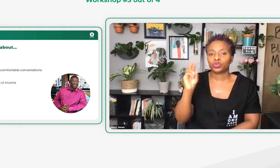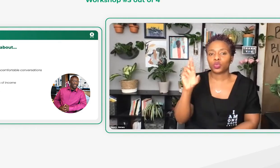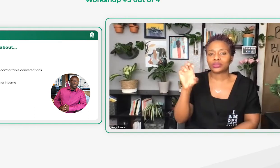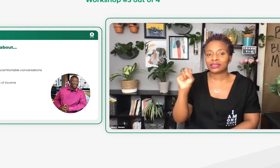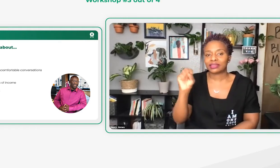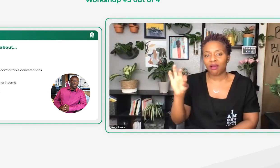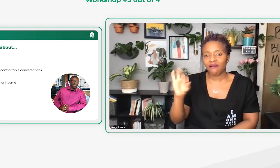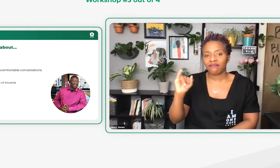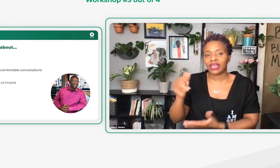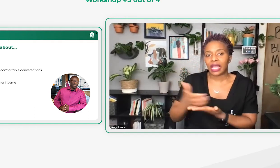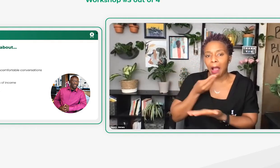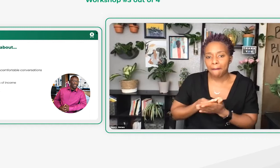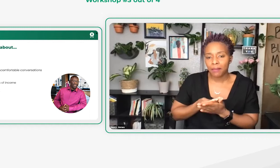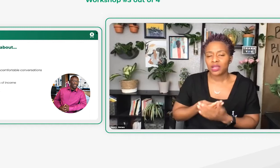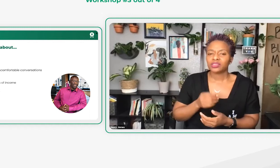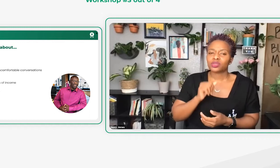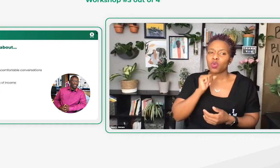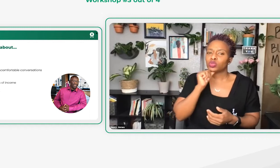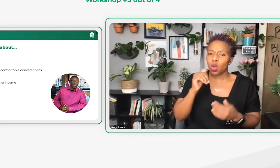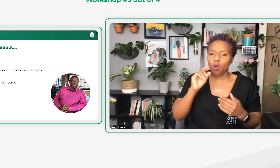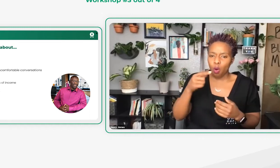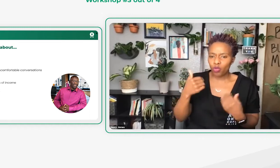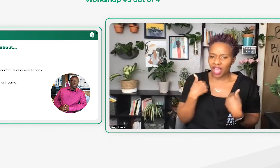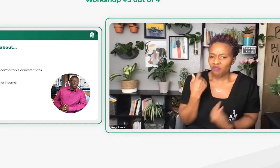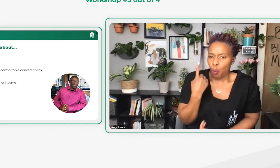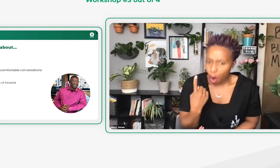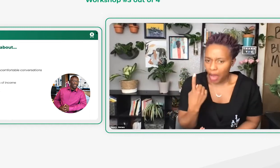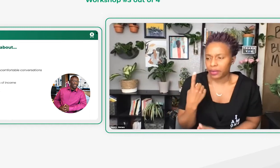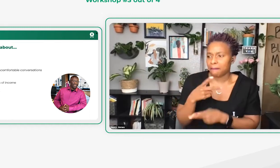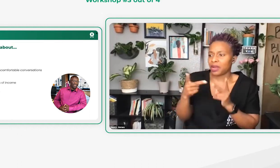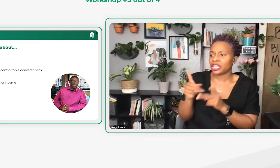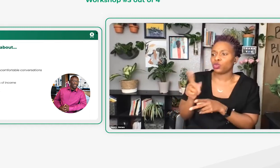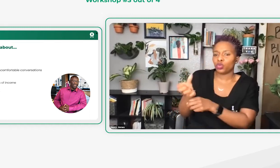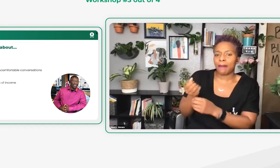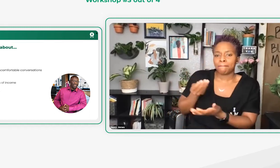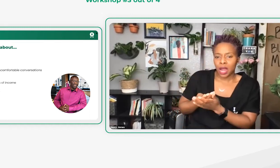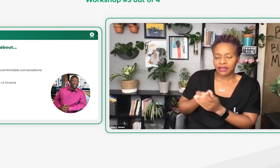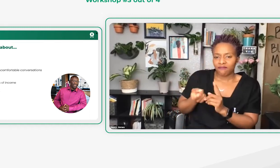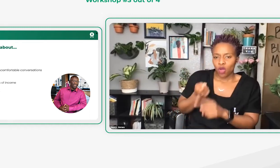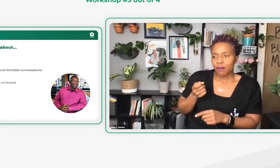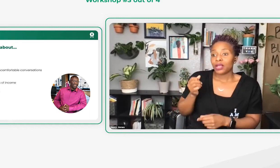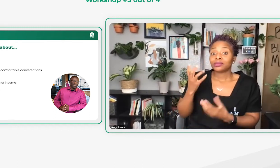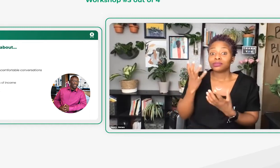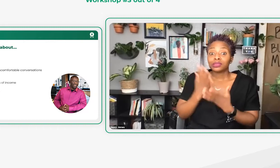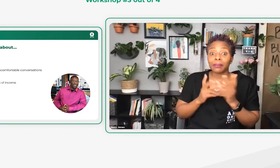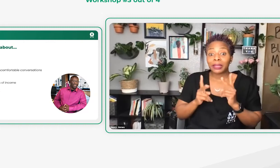that create additional ways of income. Not just having one source of income.